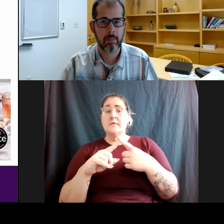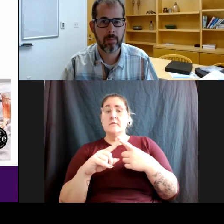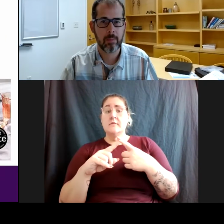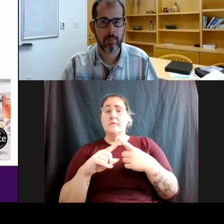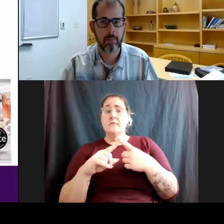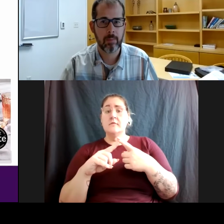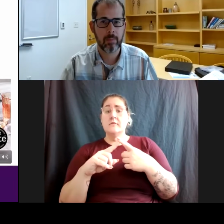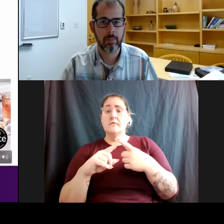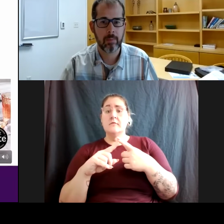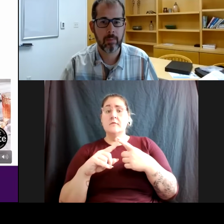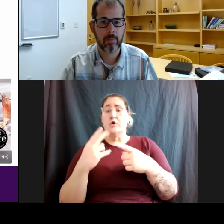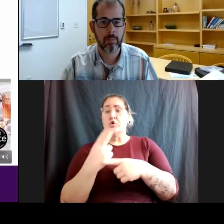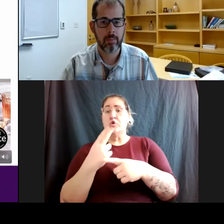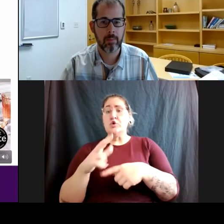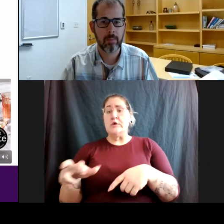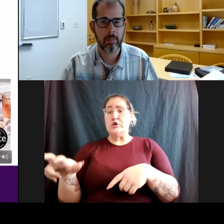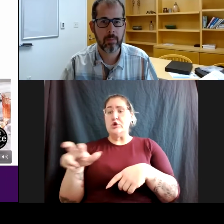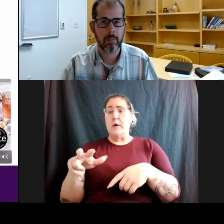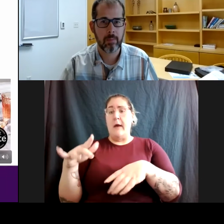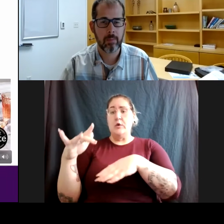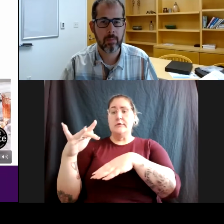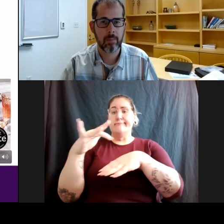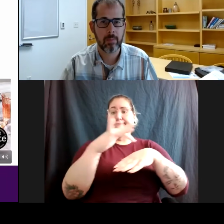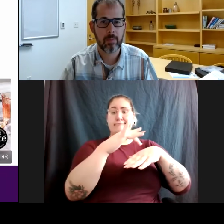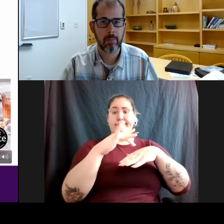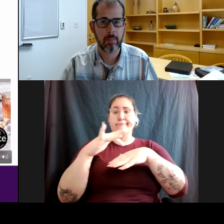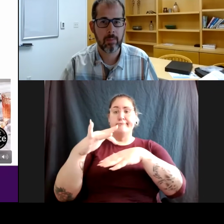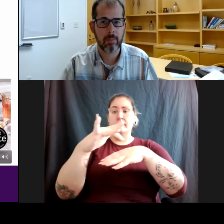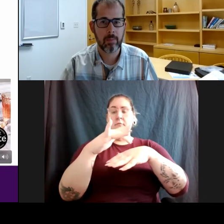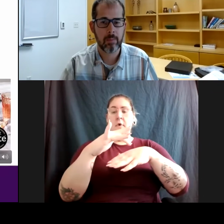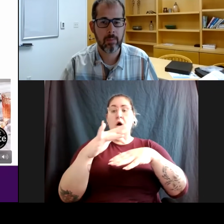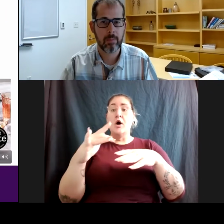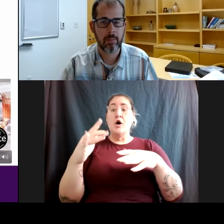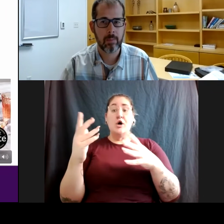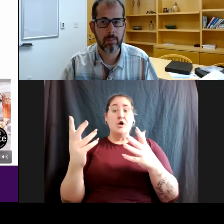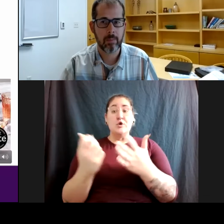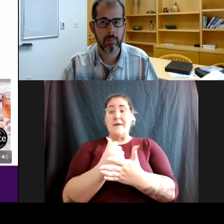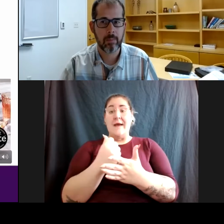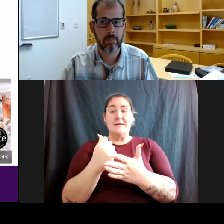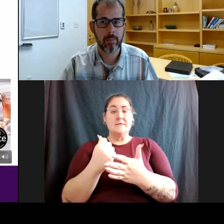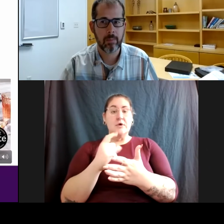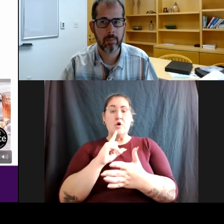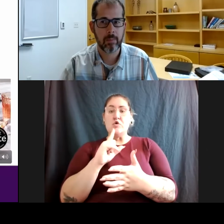mouse over it. You get a really large, so we are just tabbing through on the video,